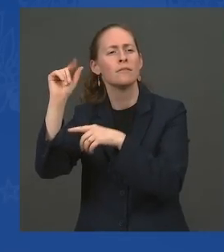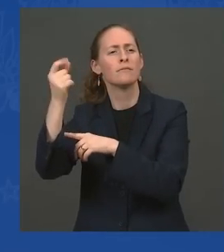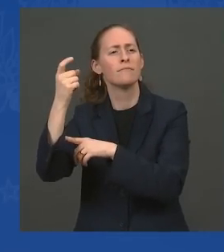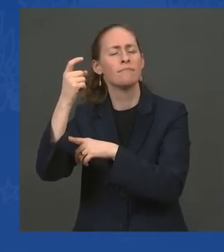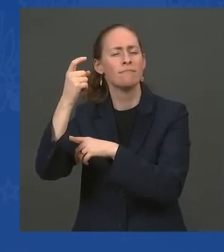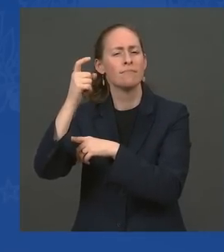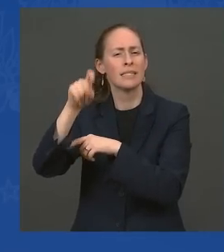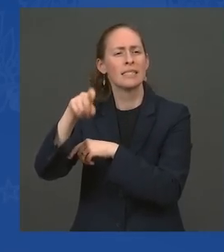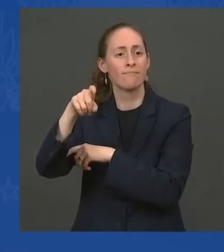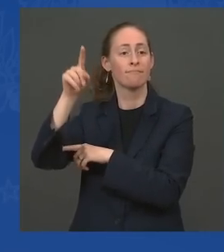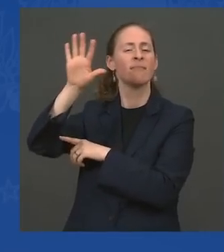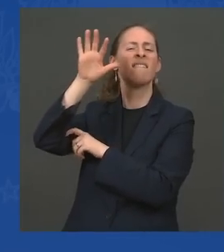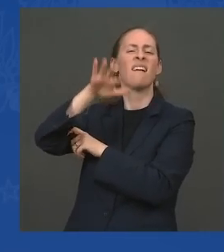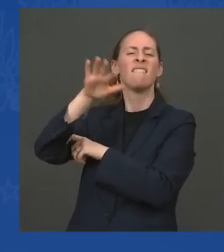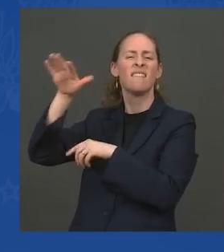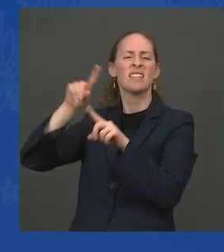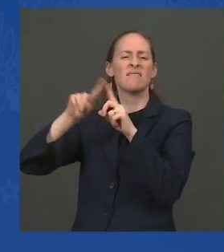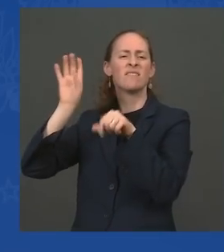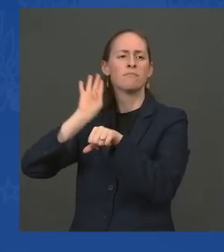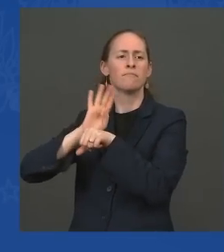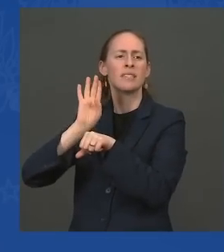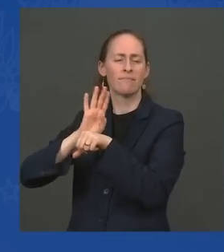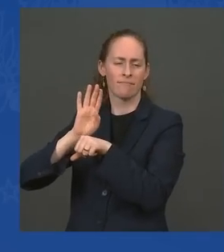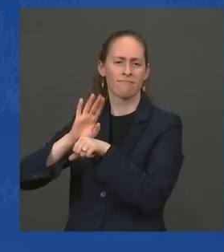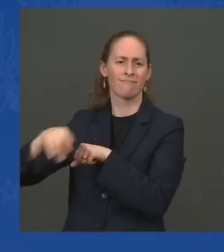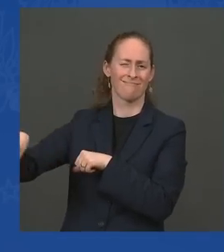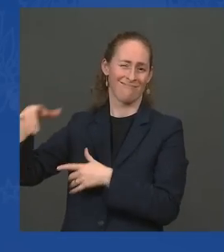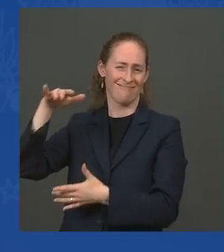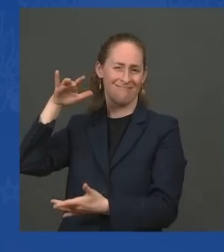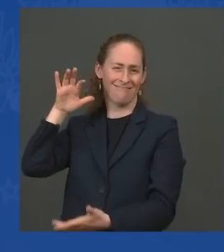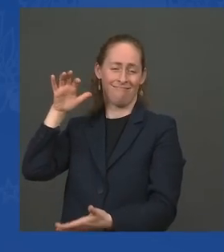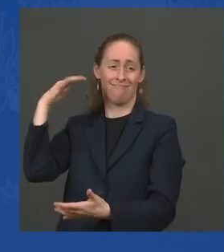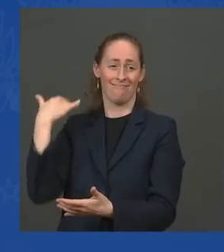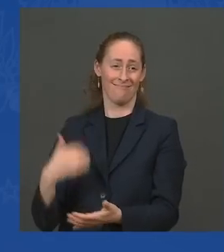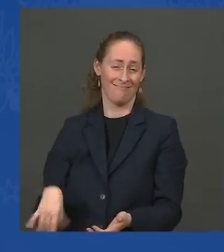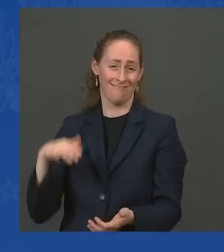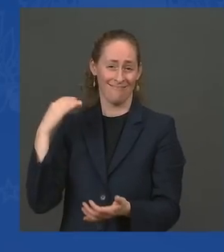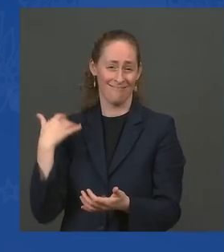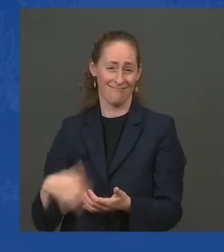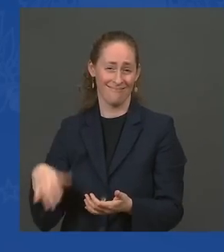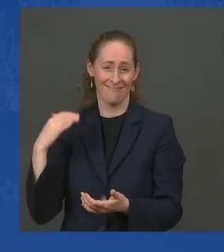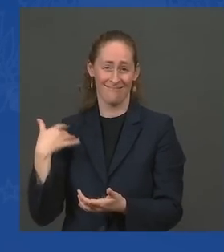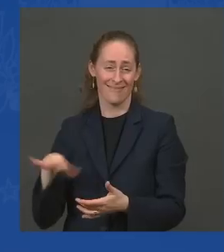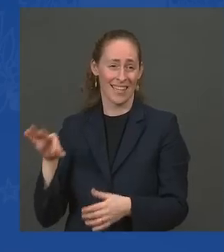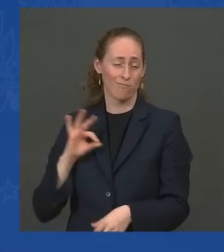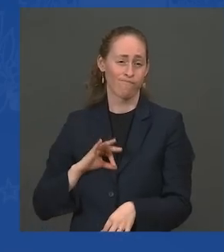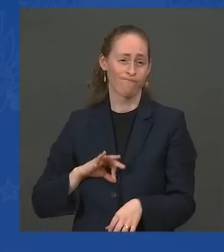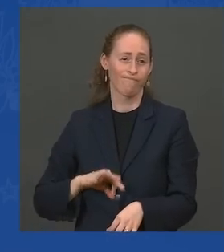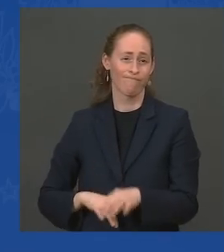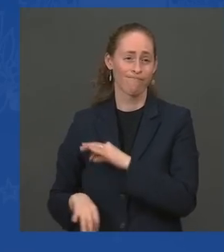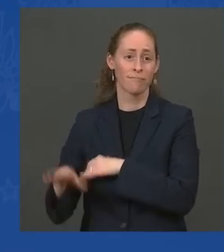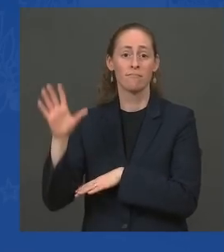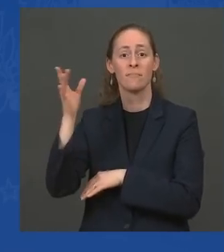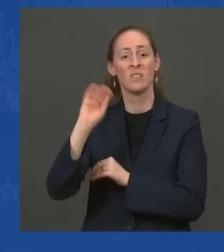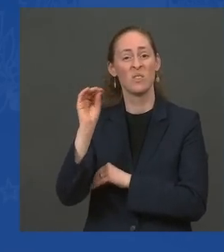55 of the largest corporations in America -- the most successful -- paid not a single penny